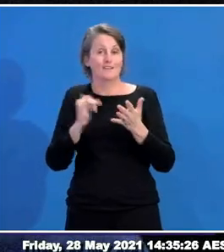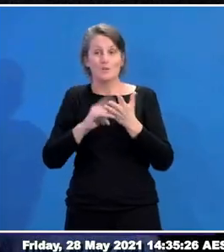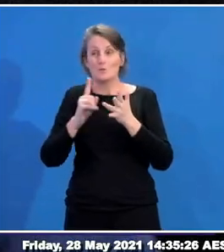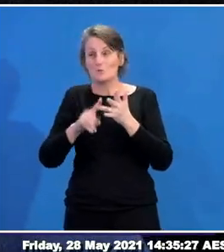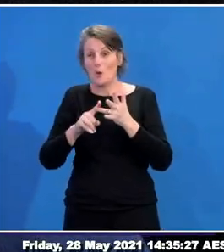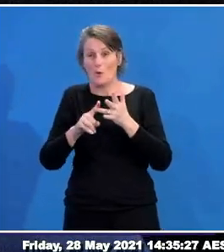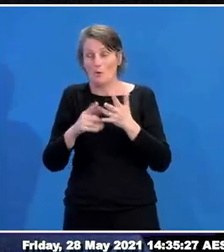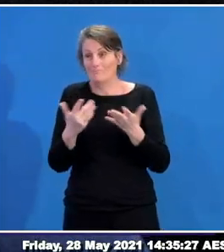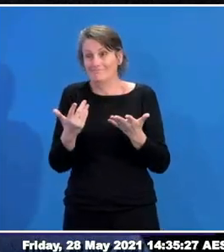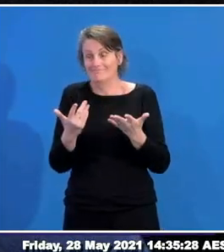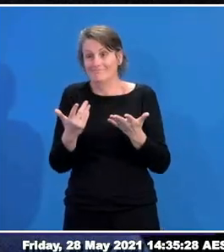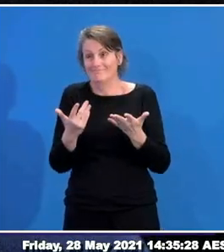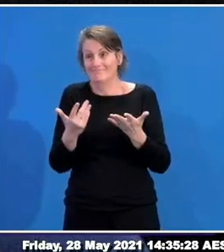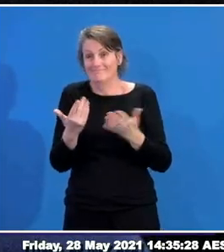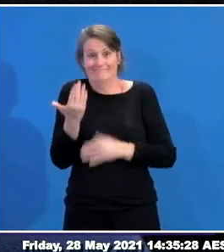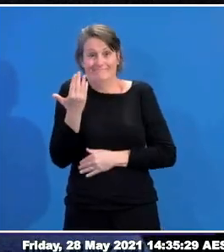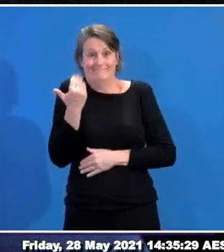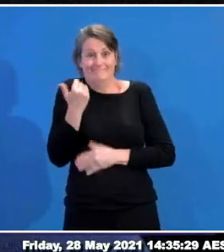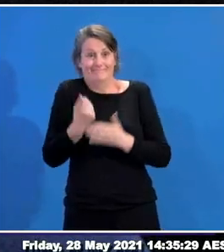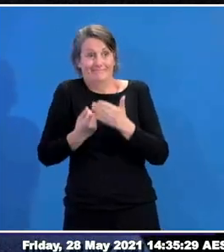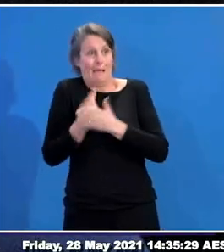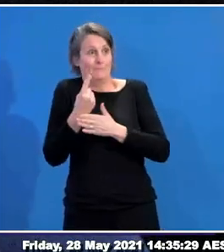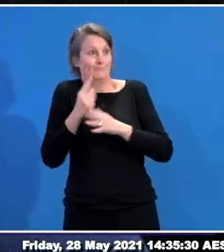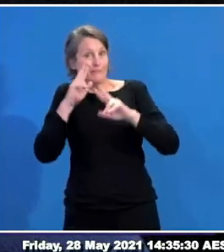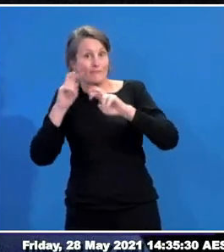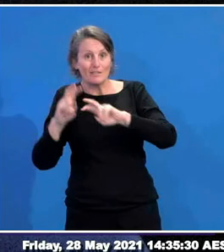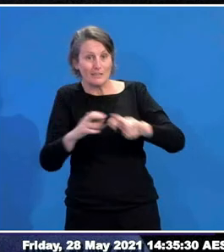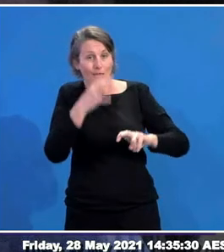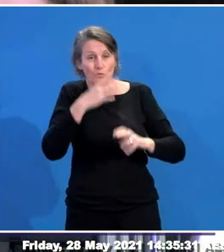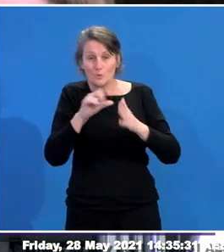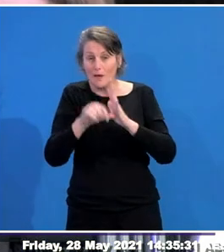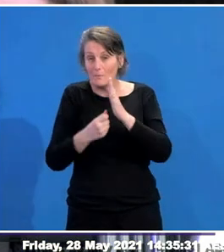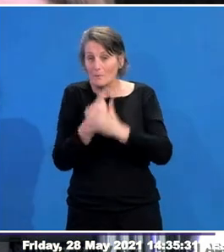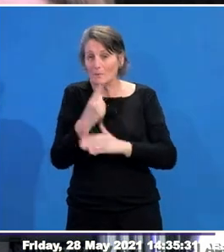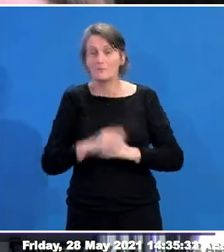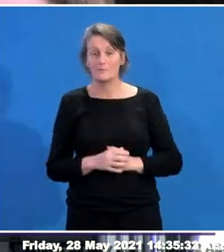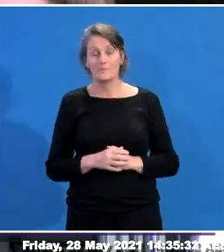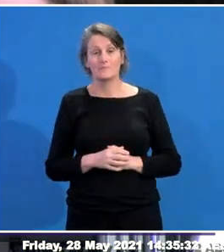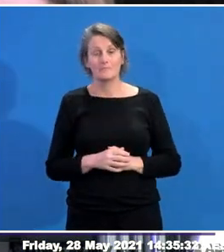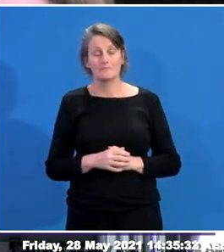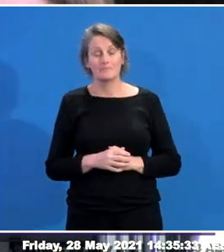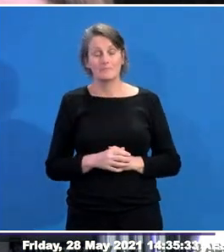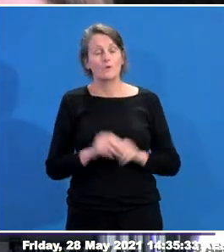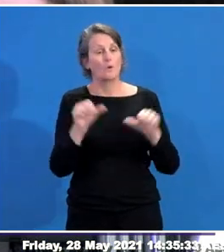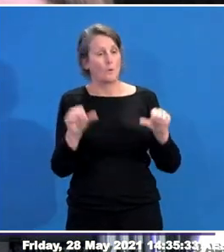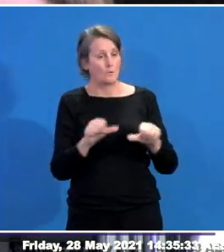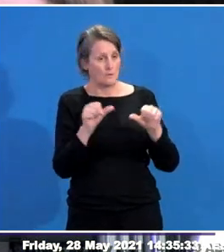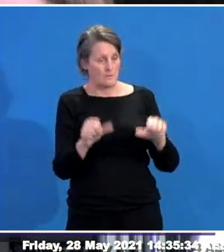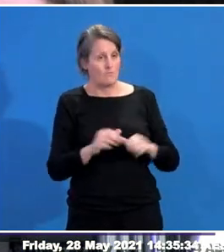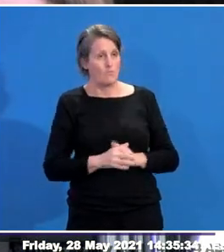have been in the Commission's jurisdiction for a relatively short period of time. So is there any reporting to you, for example, the annual